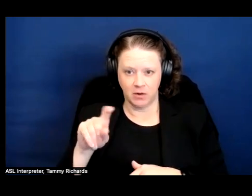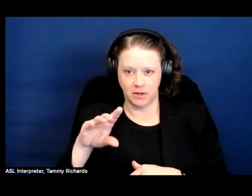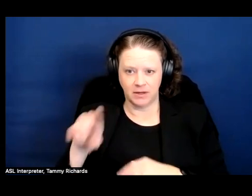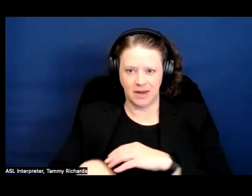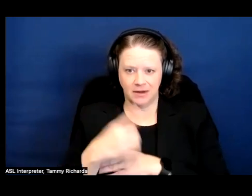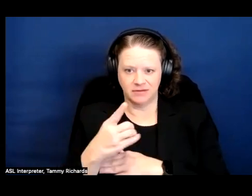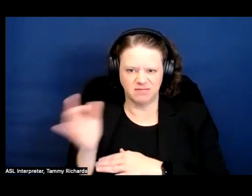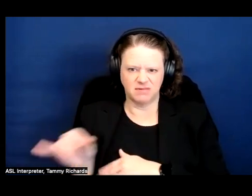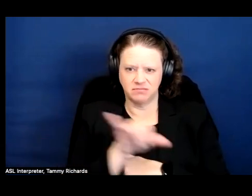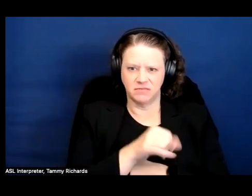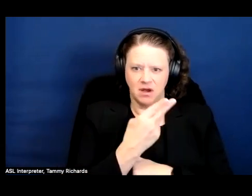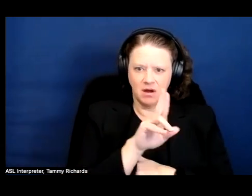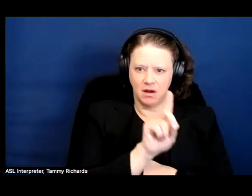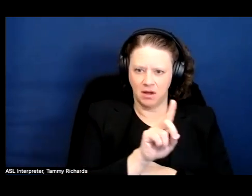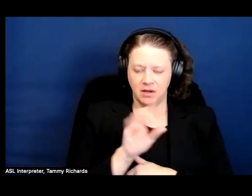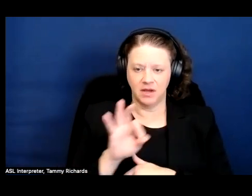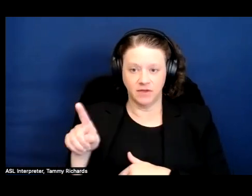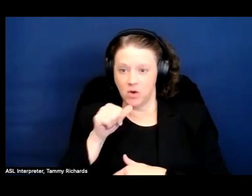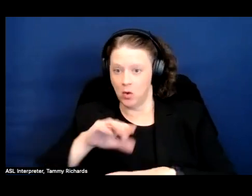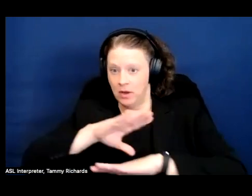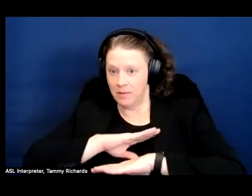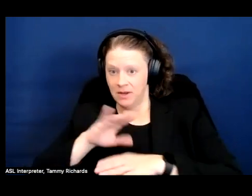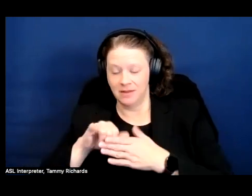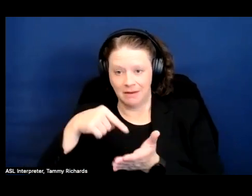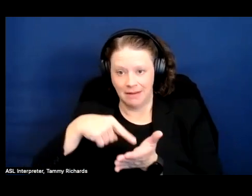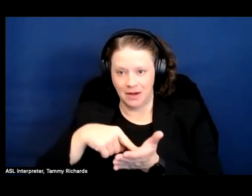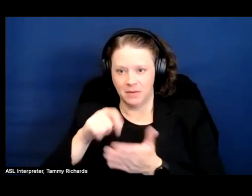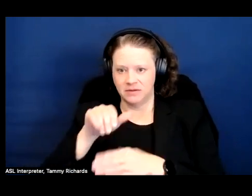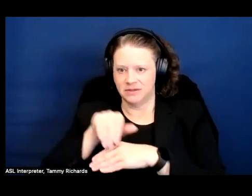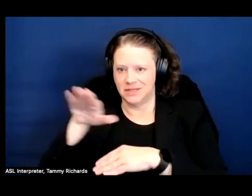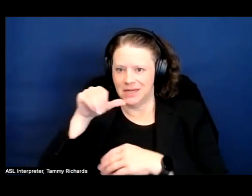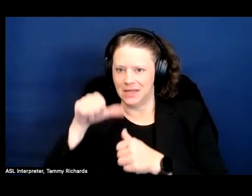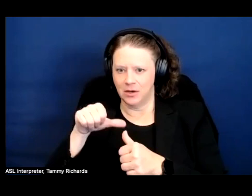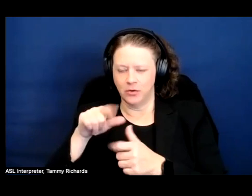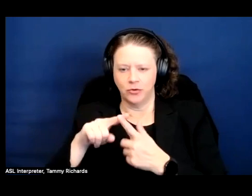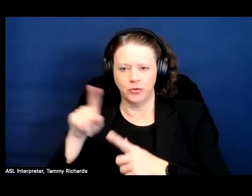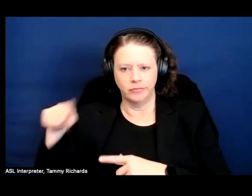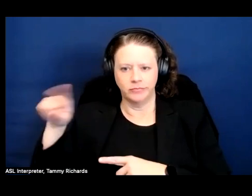I just wanna emphasize or give some background on the need for this type of law.